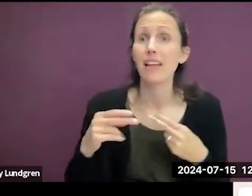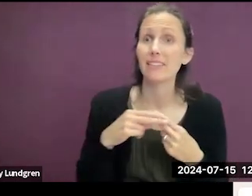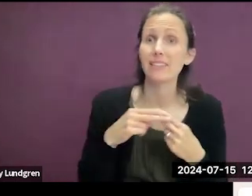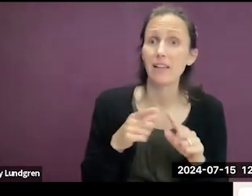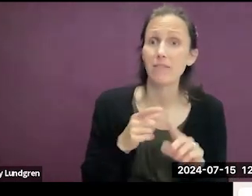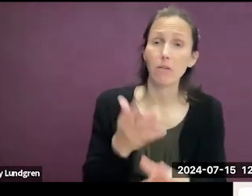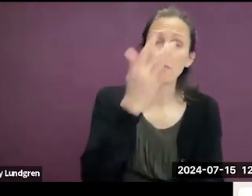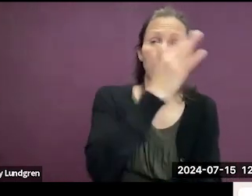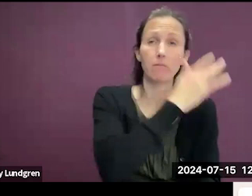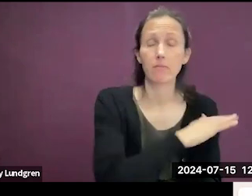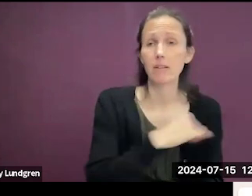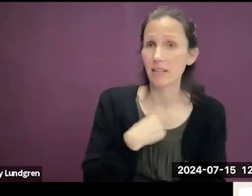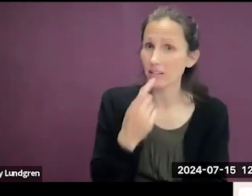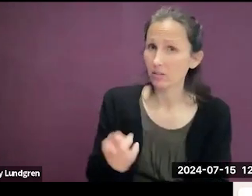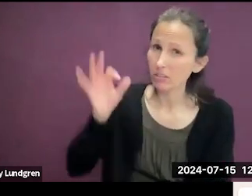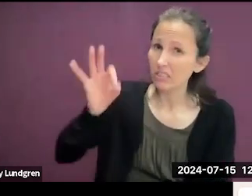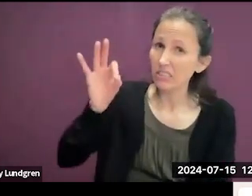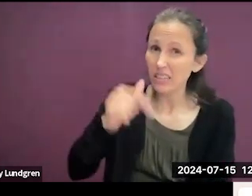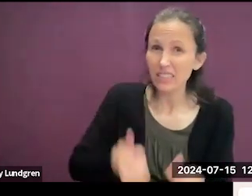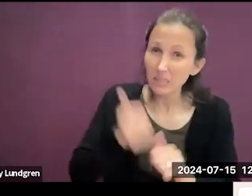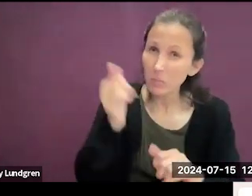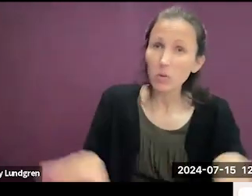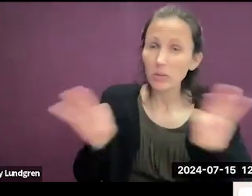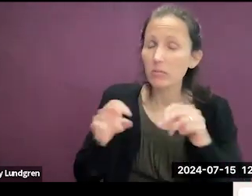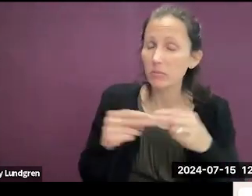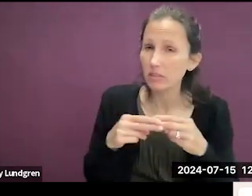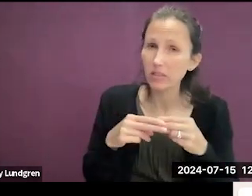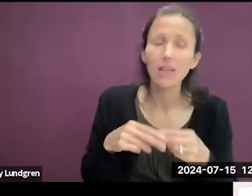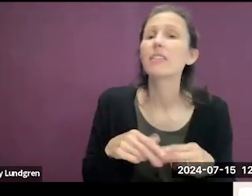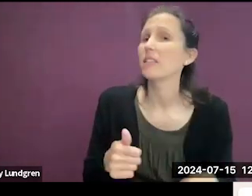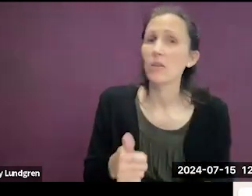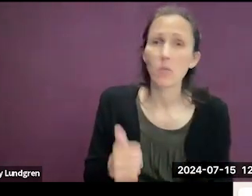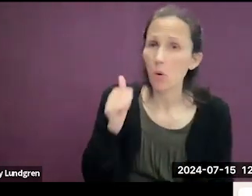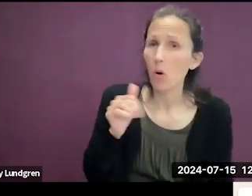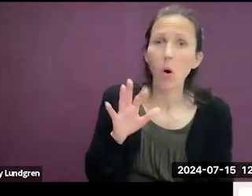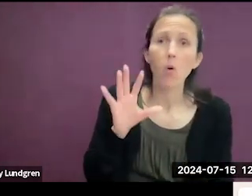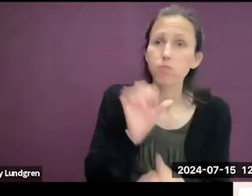"Remember this, this is one of the most important slides," it's not going to pick up if you've used font size